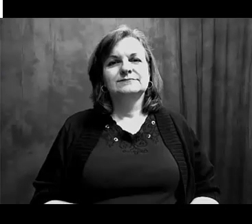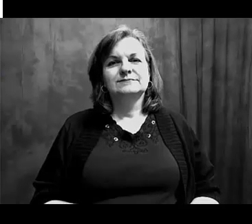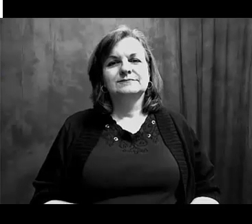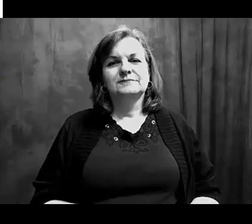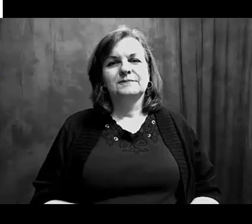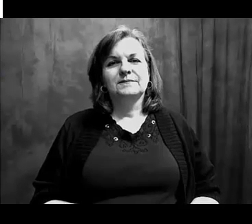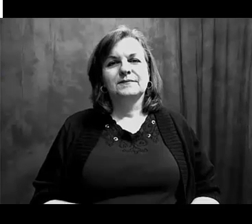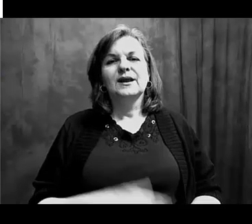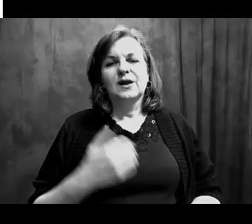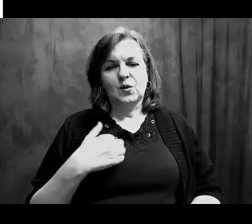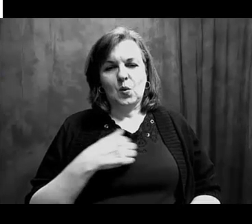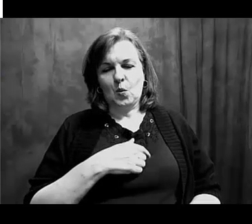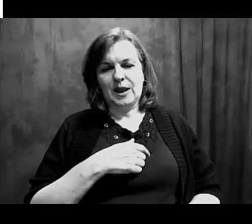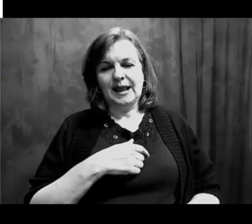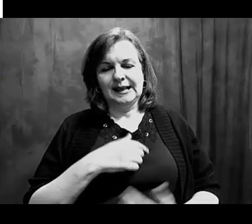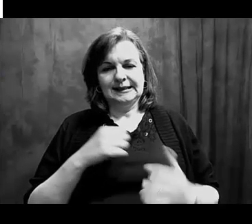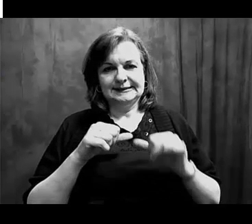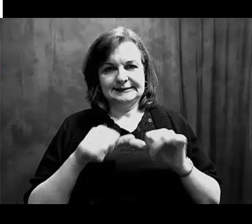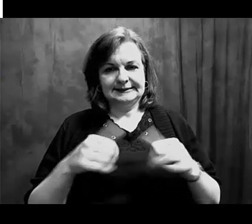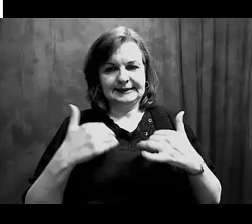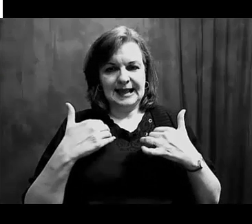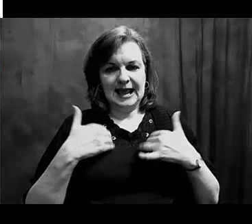we still look at the same